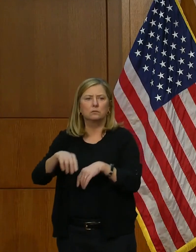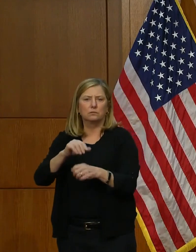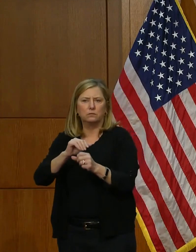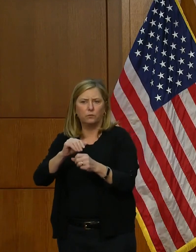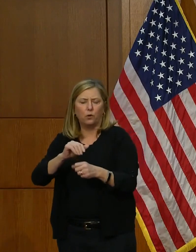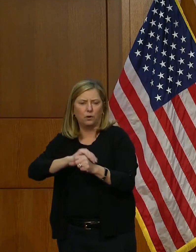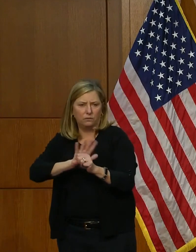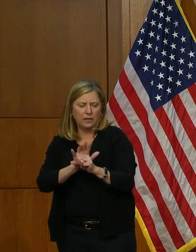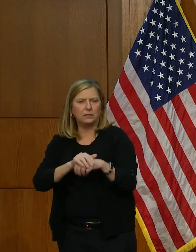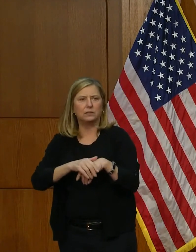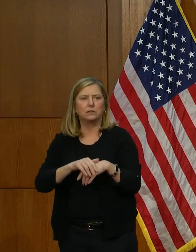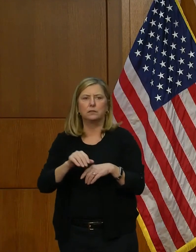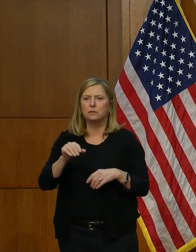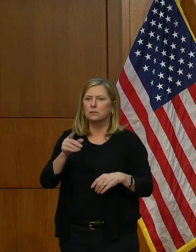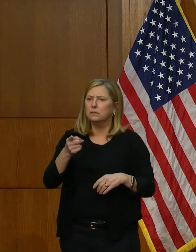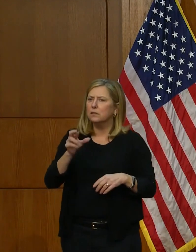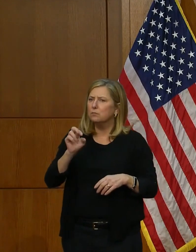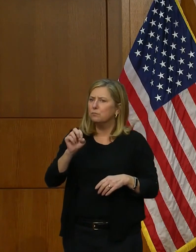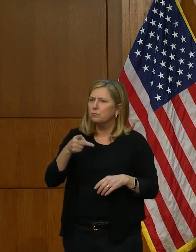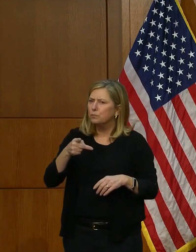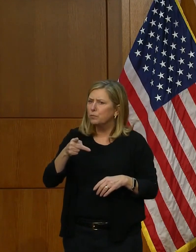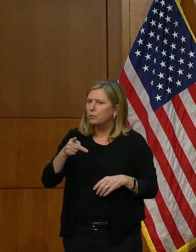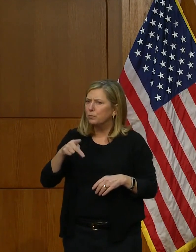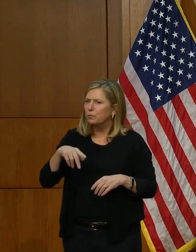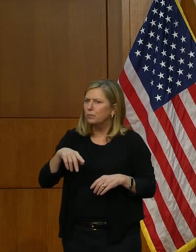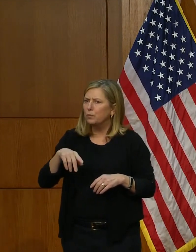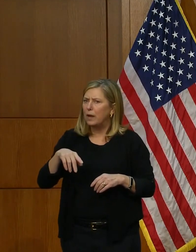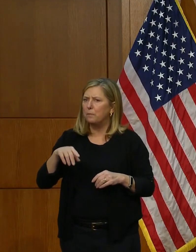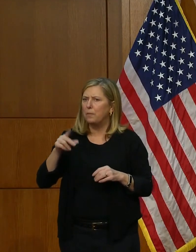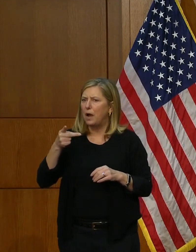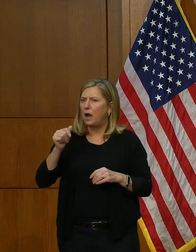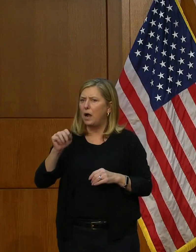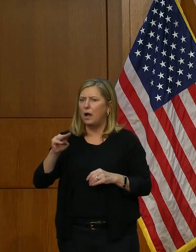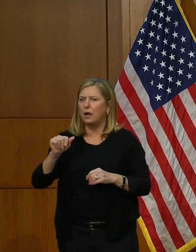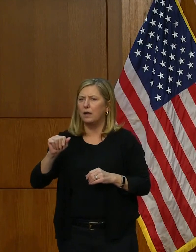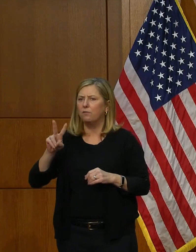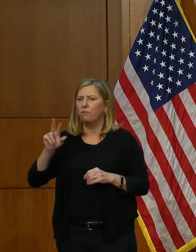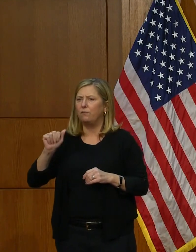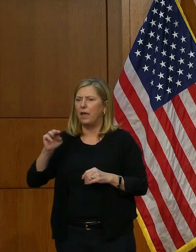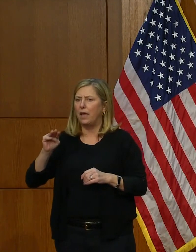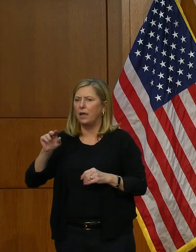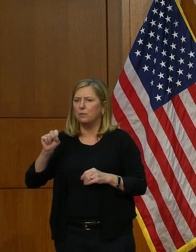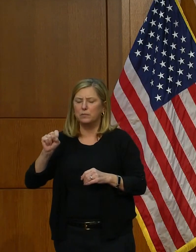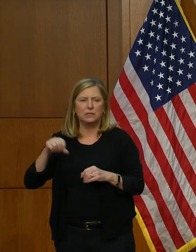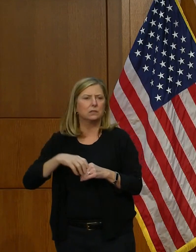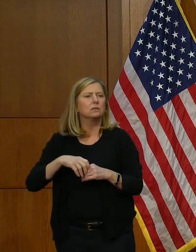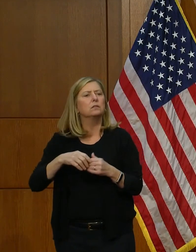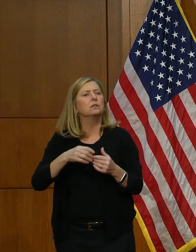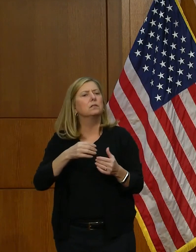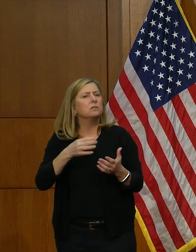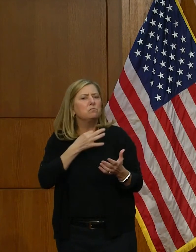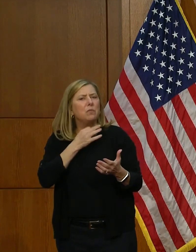THE VACCINATION REGISTRATION, PREP, MOCK AND DAMS ON GUN